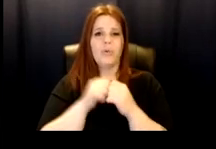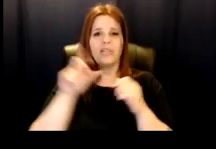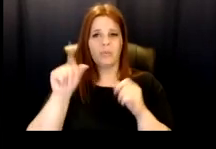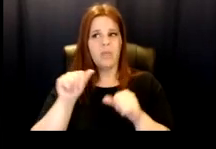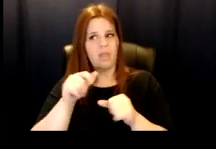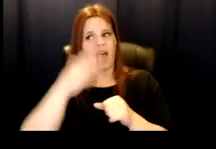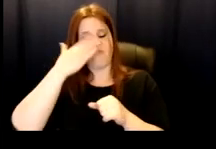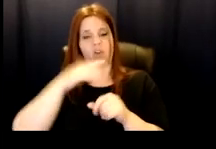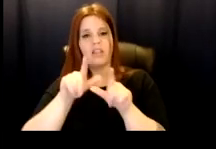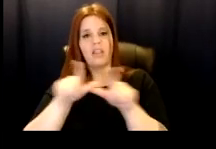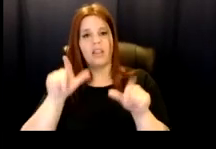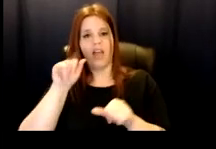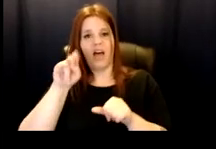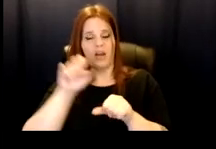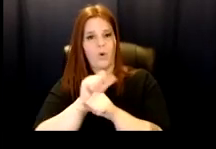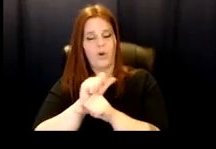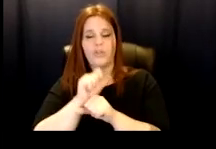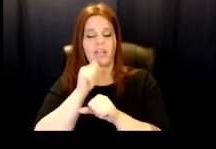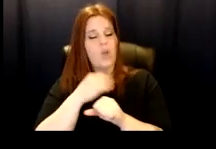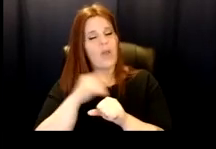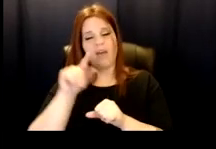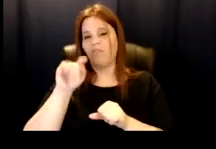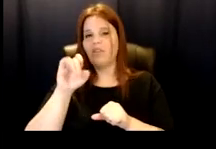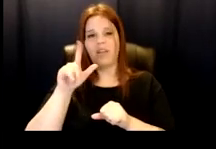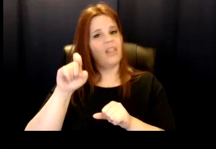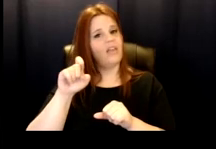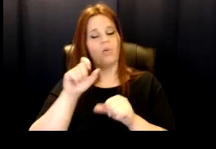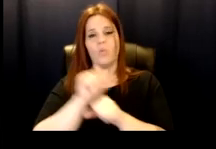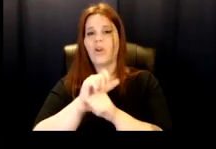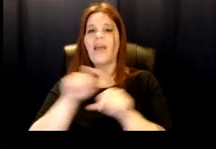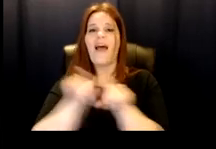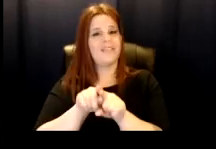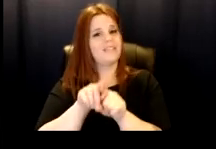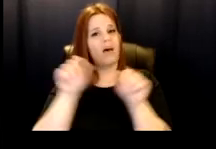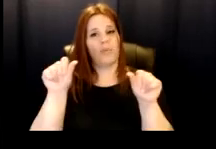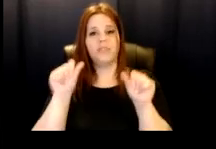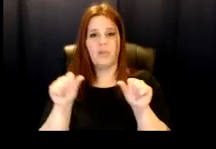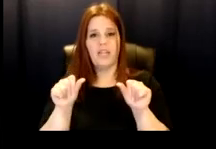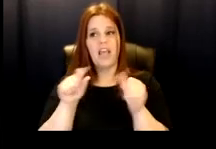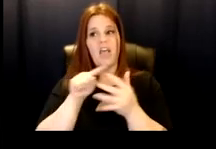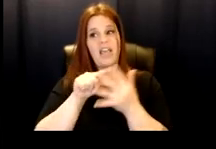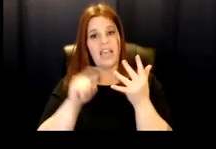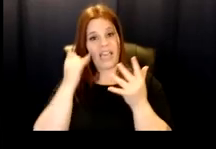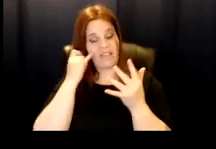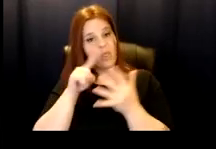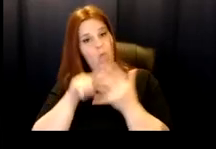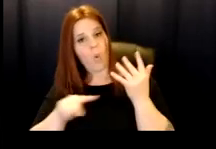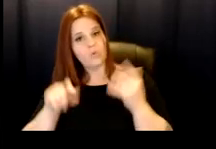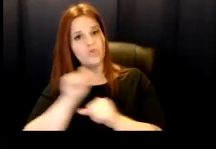don't have telework as a possibility. And if these jobs are cut or they are laid off,